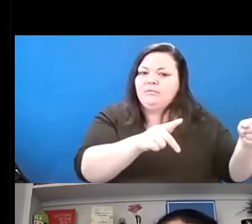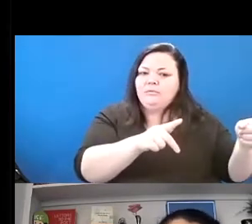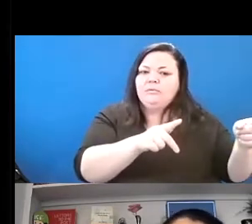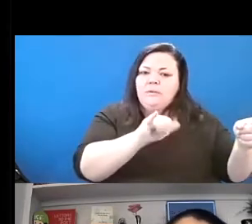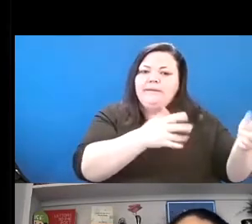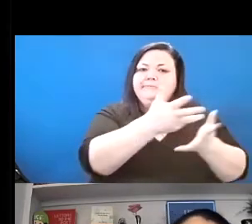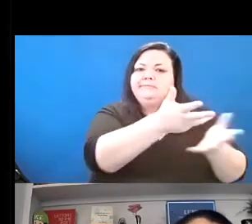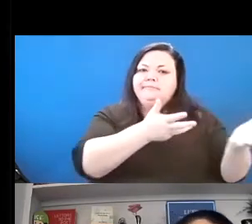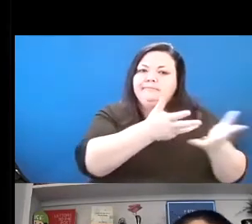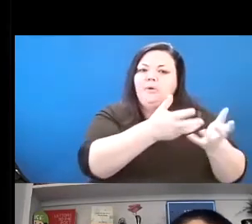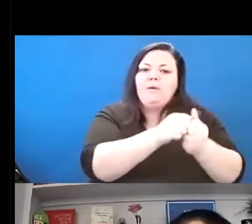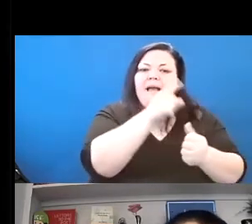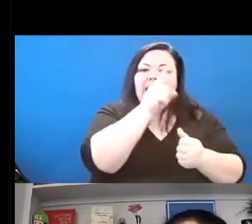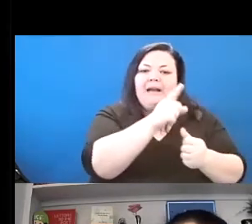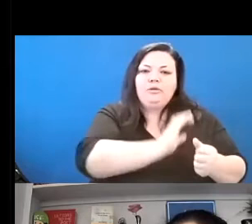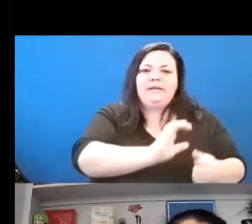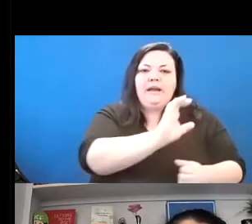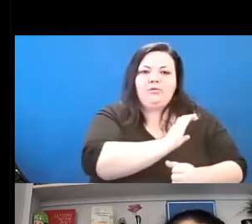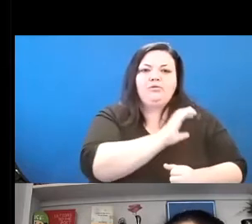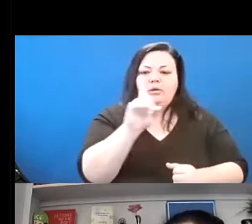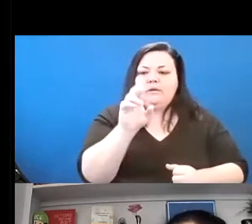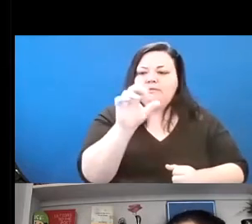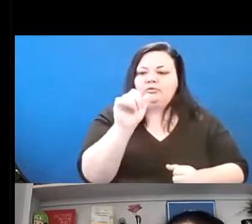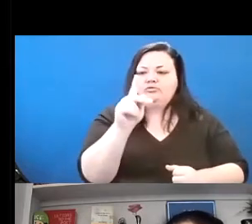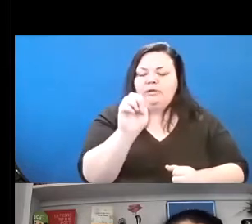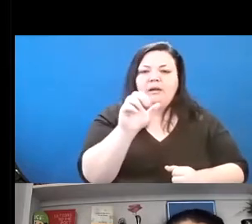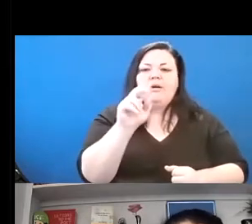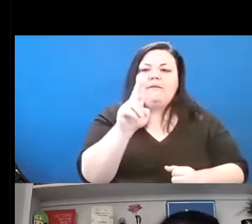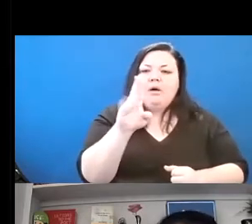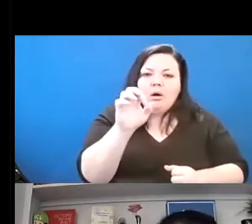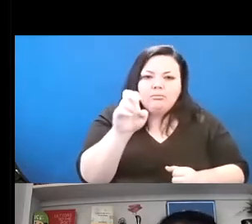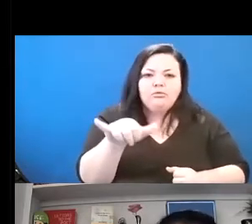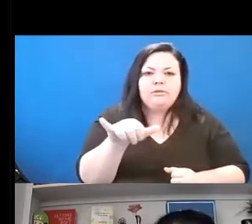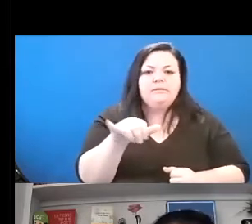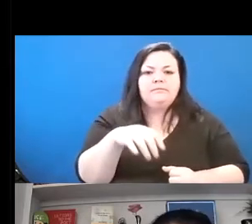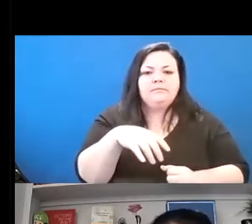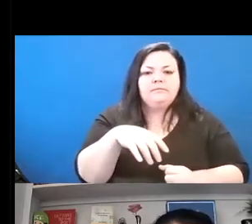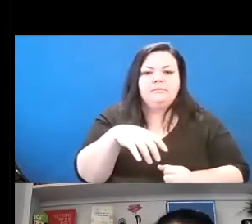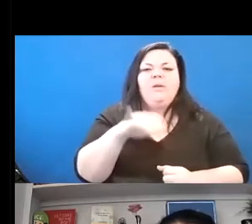the actual character of drake of audrey um aubry is drake's real name for those who don't know